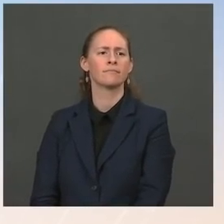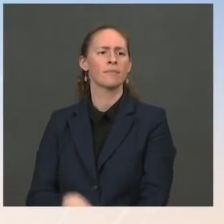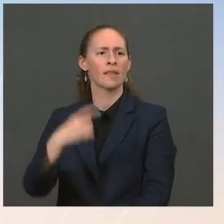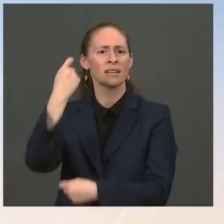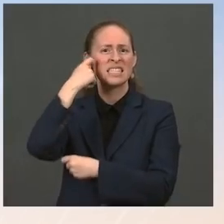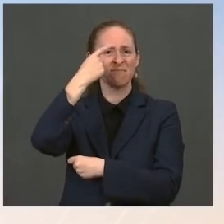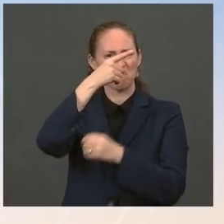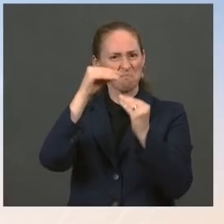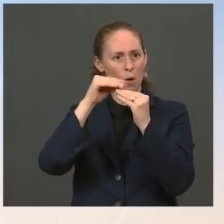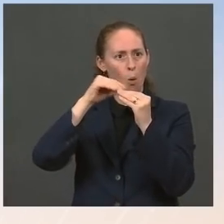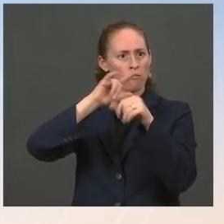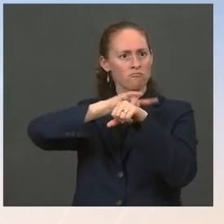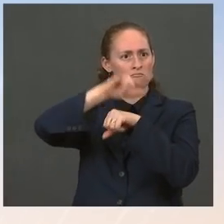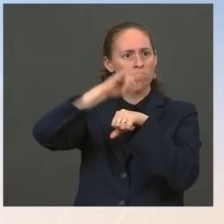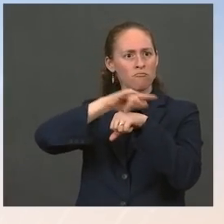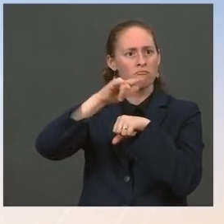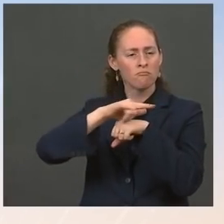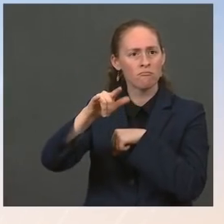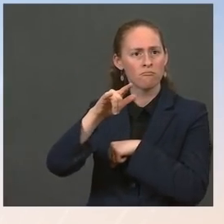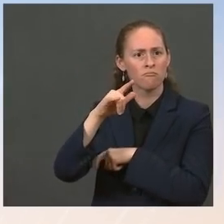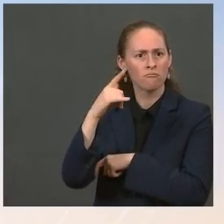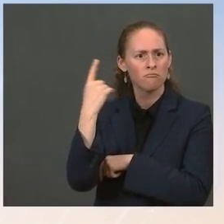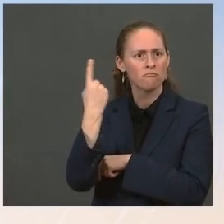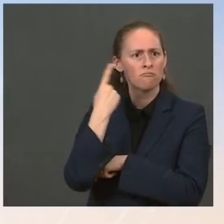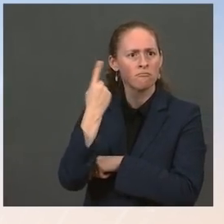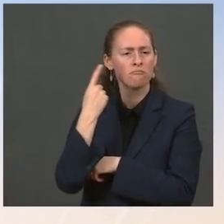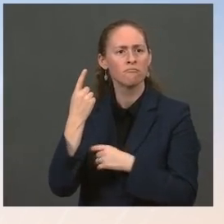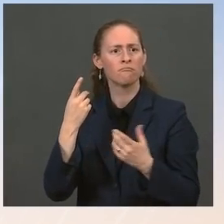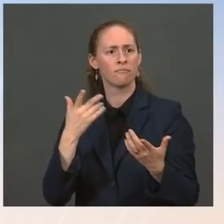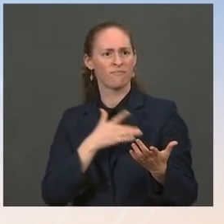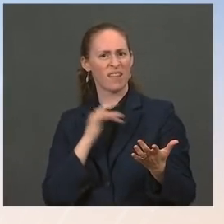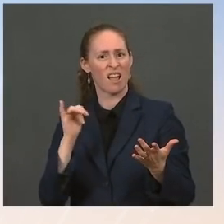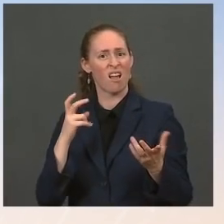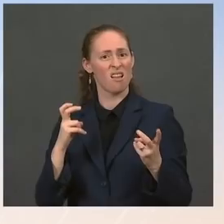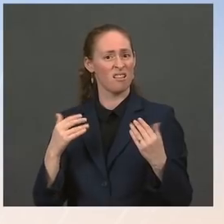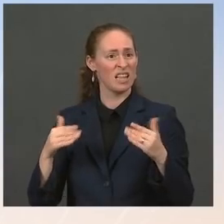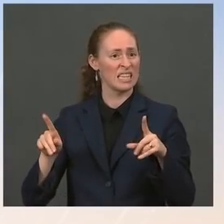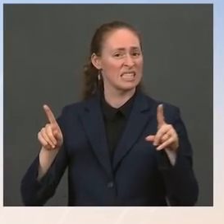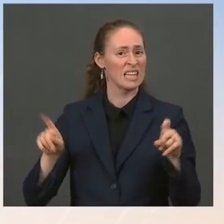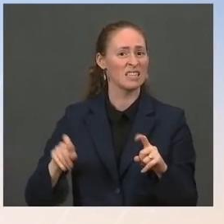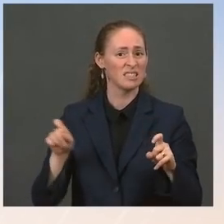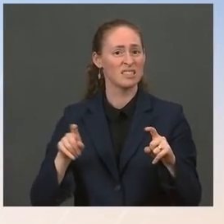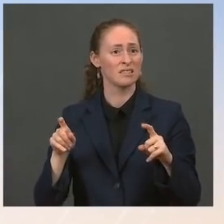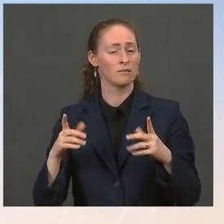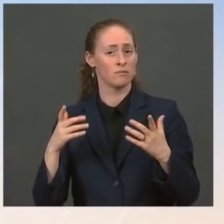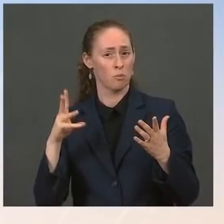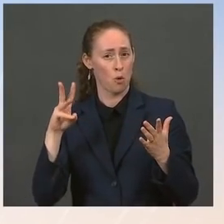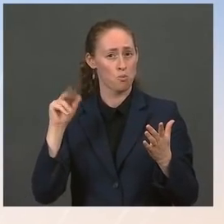into some sort of great power war with China? And so, what are you doing to maintain tensions beyond,